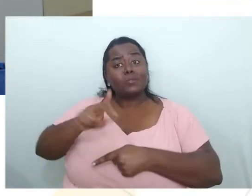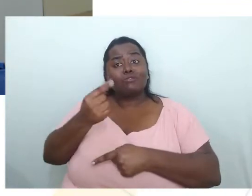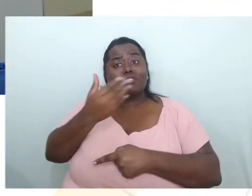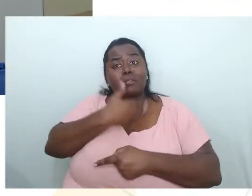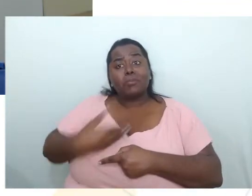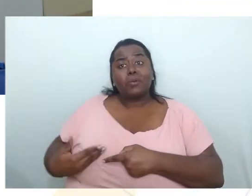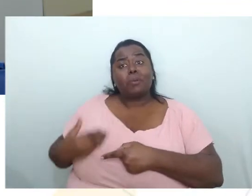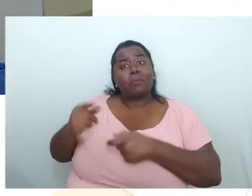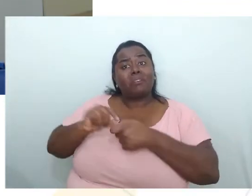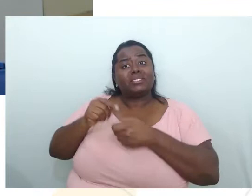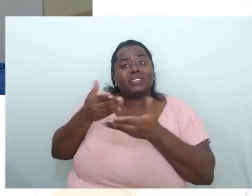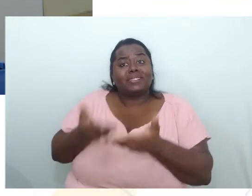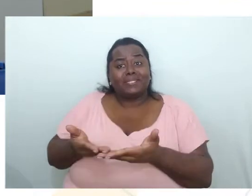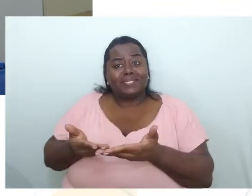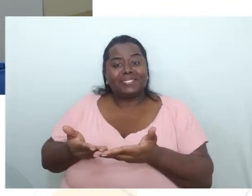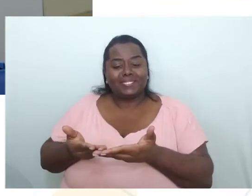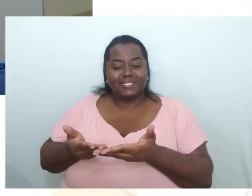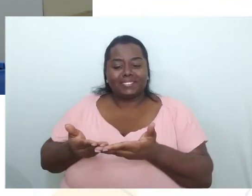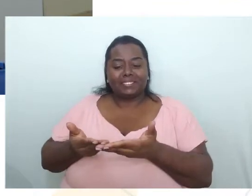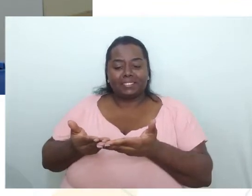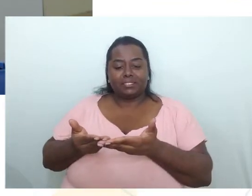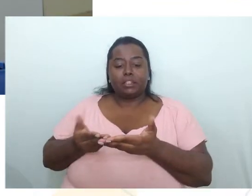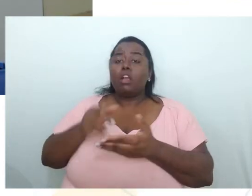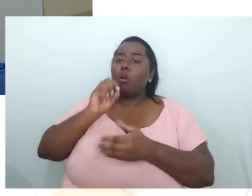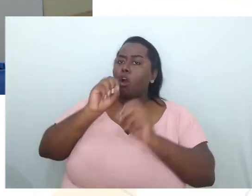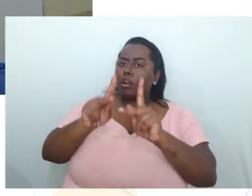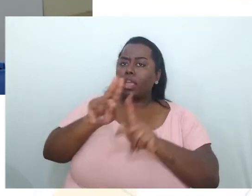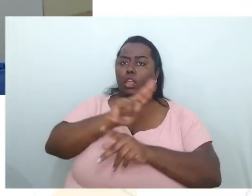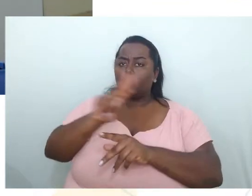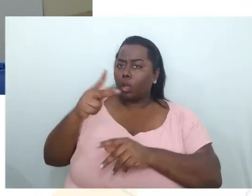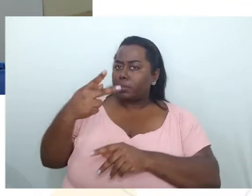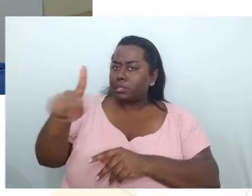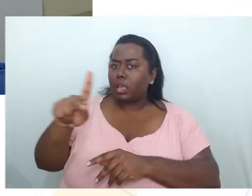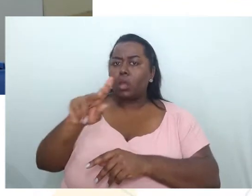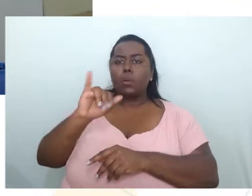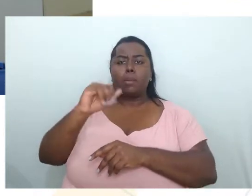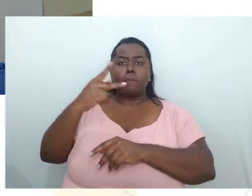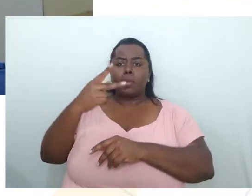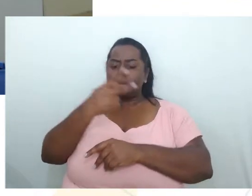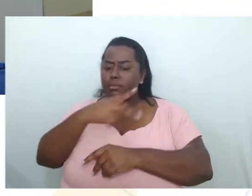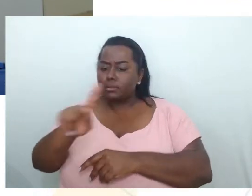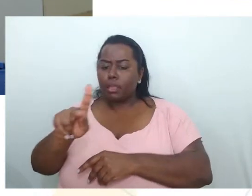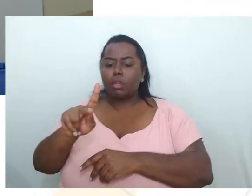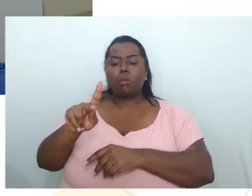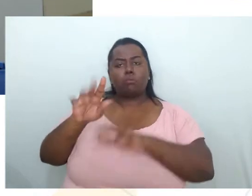you took a salary, right, so you can have your name on it, your IP, you wrote